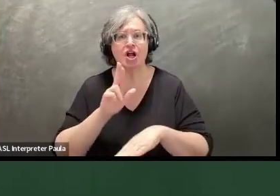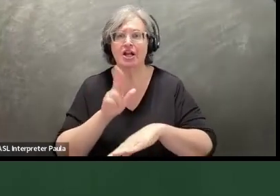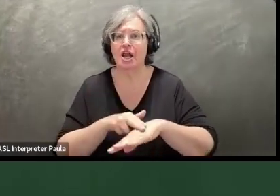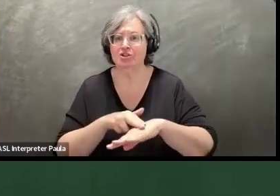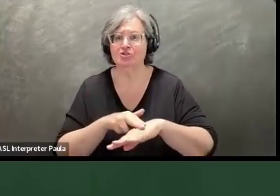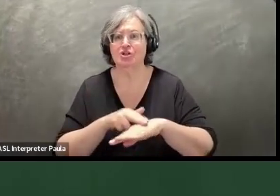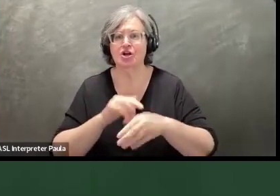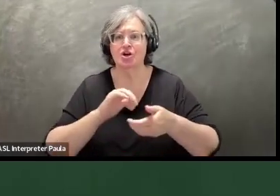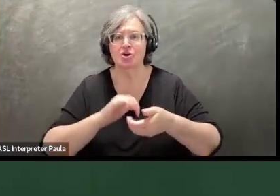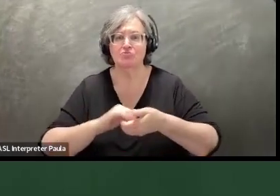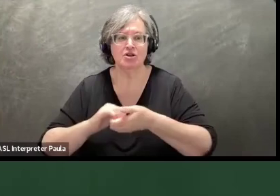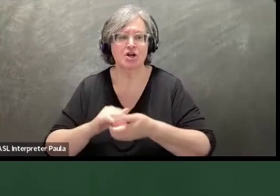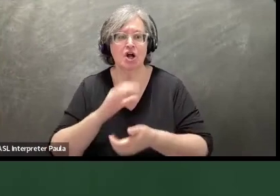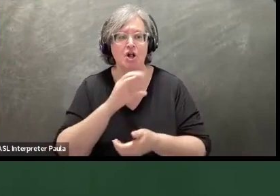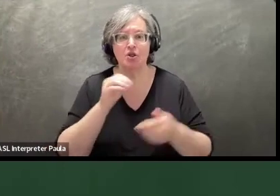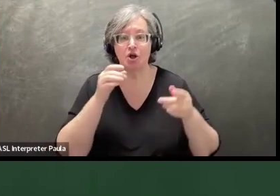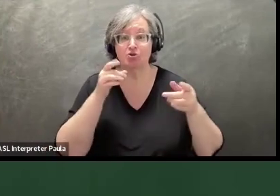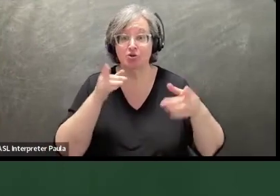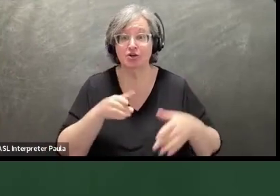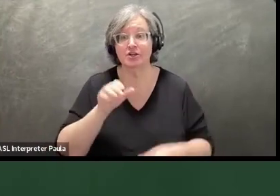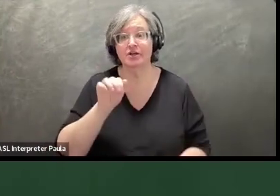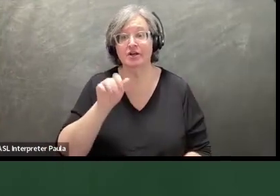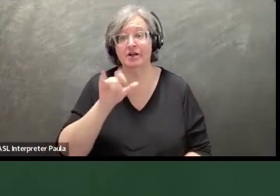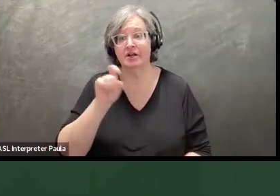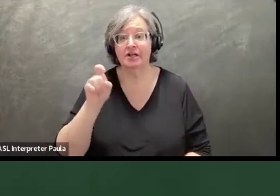see here our co director Alex Bernardi and our fabulous